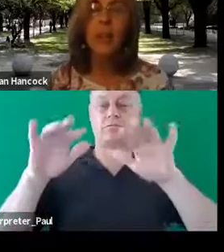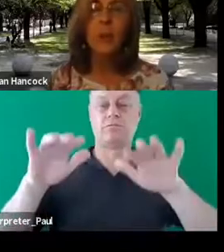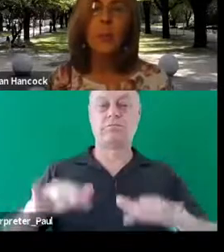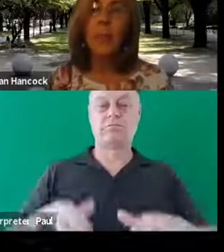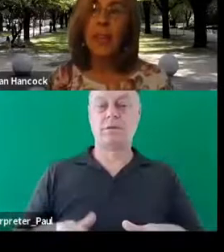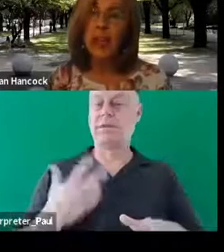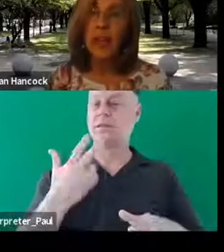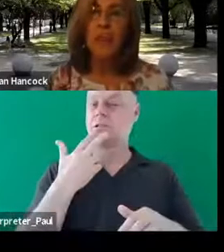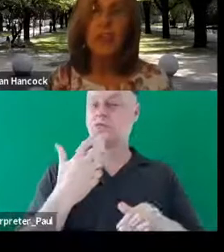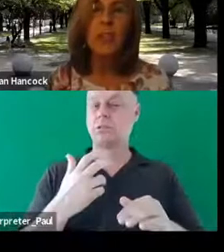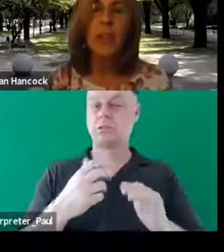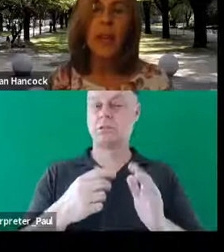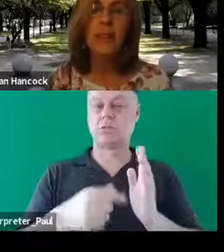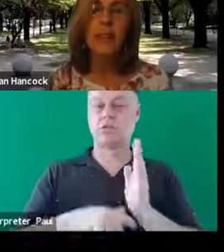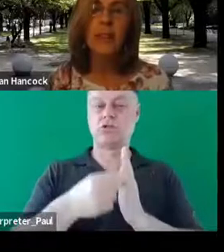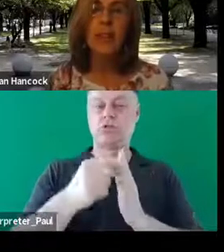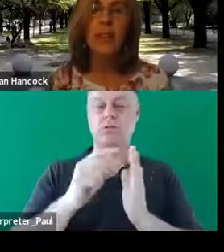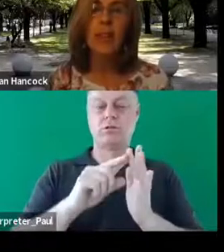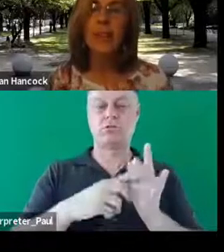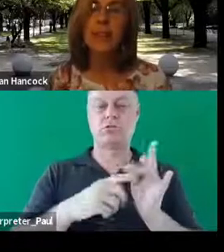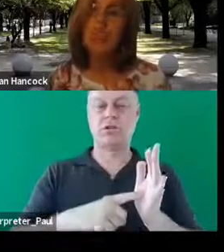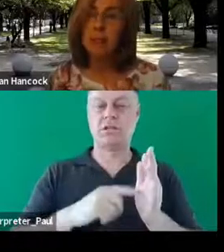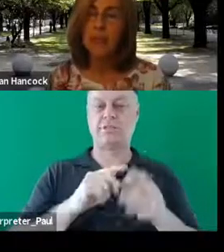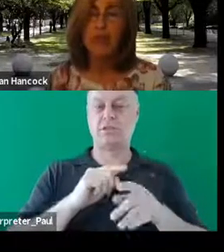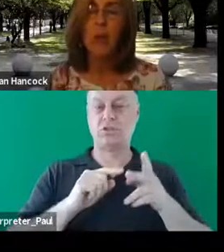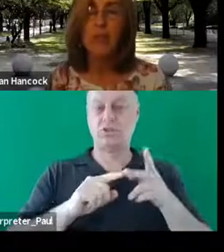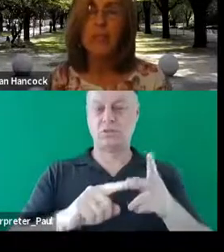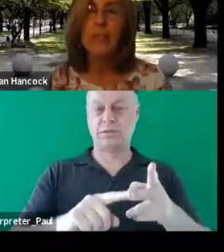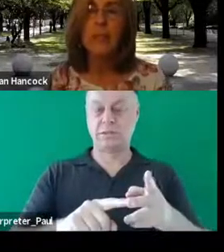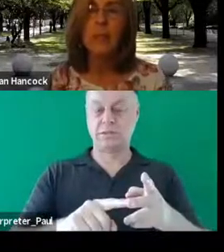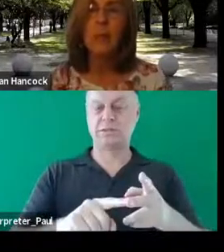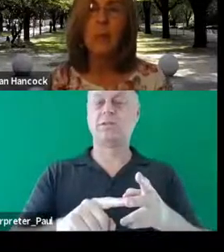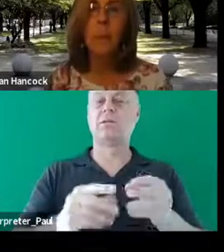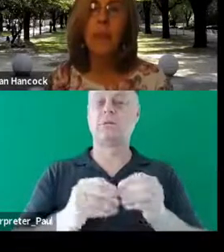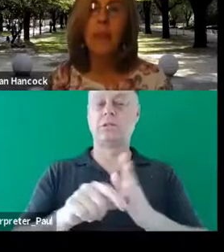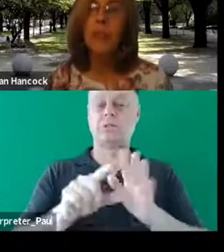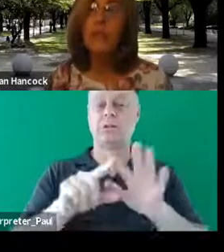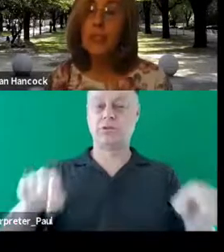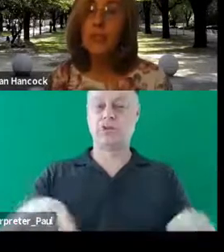which they email to Access and Inclusion and they submit their timesheets as well and the journals